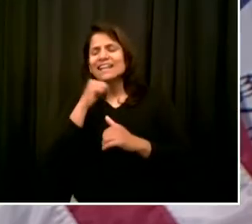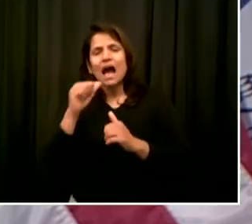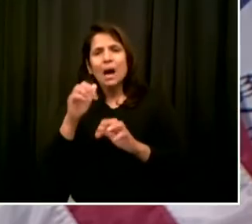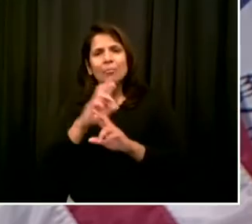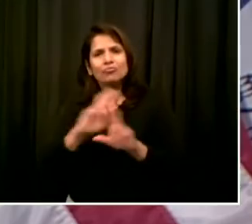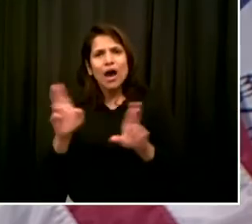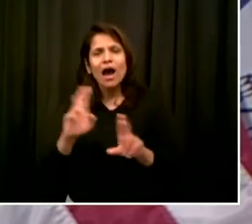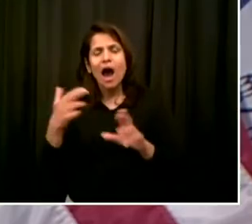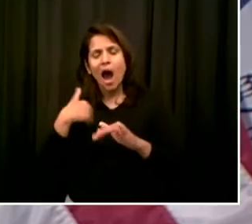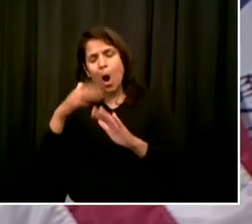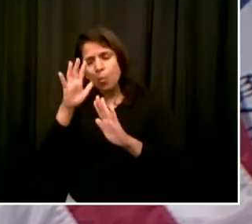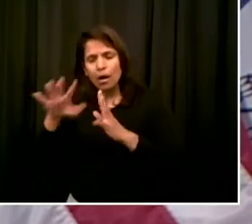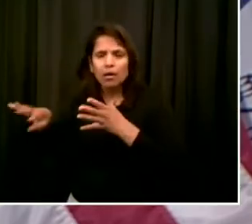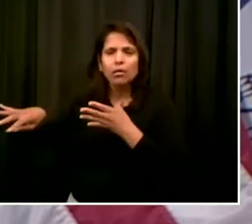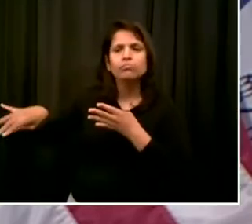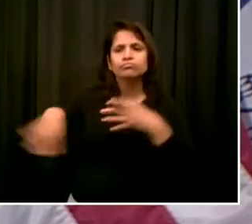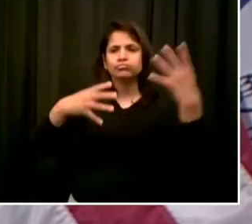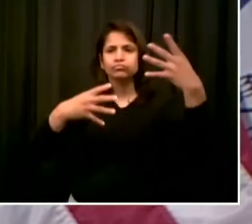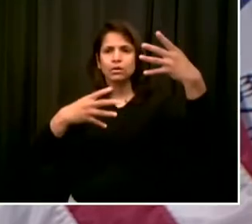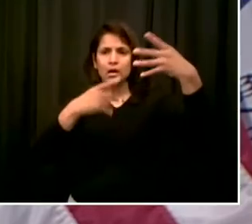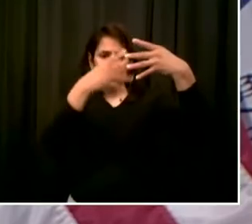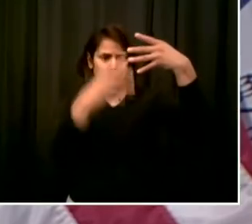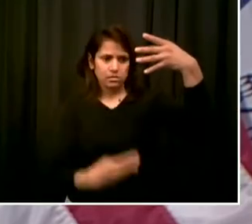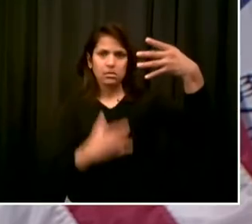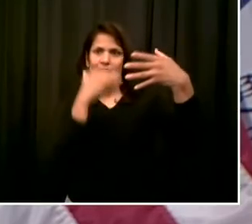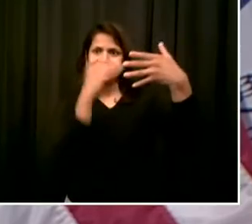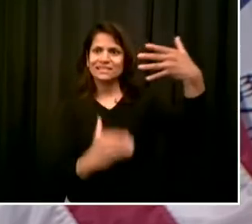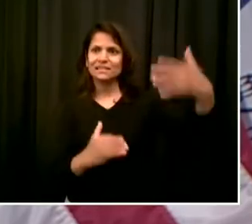BOARD.